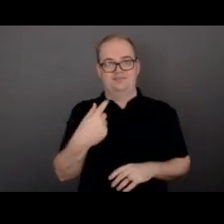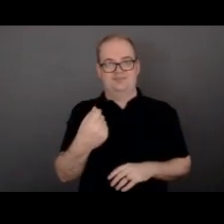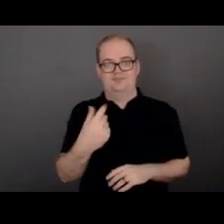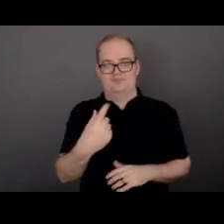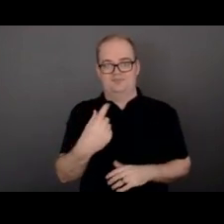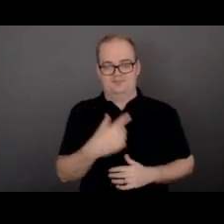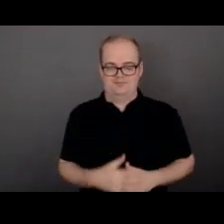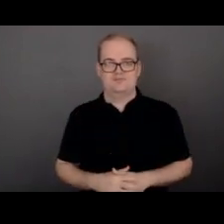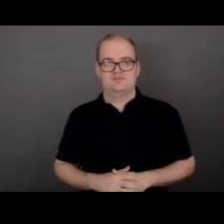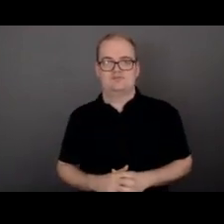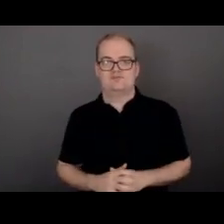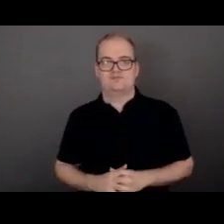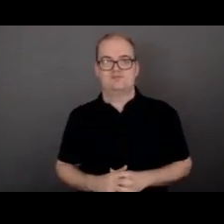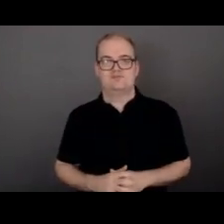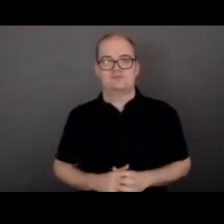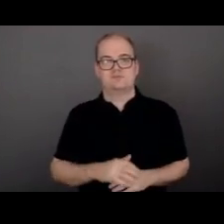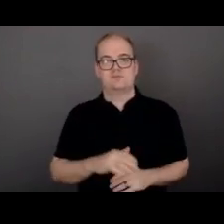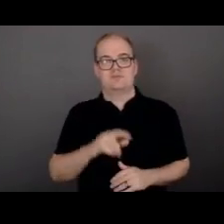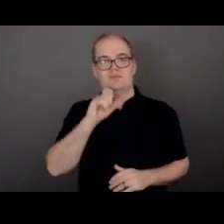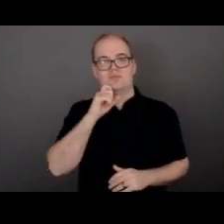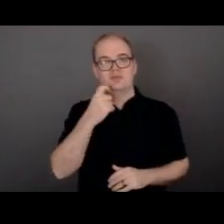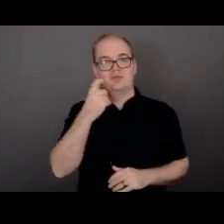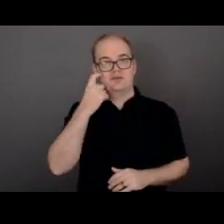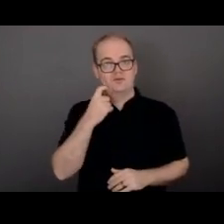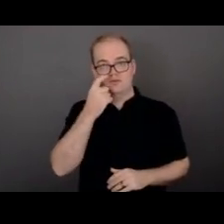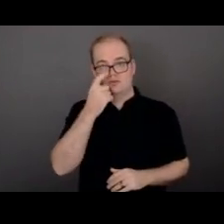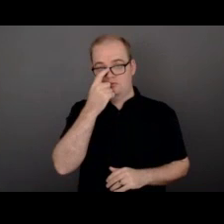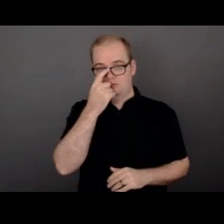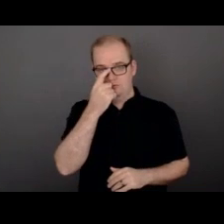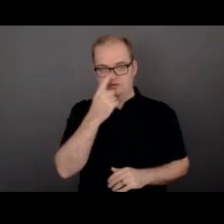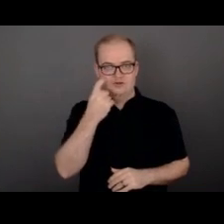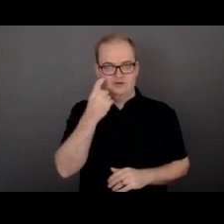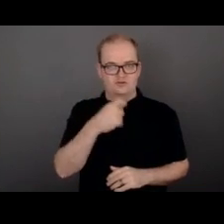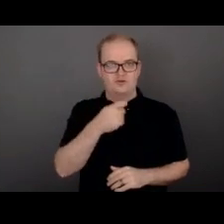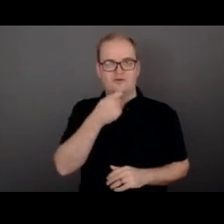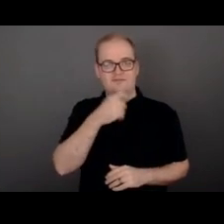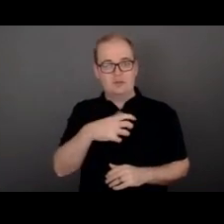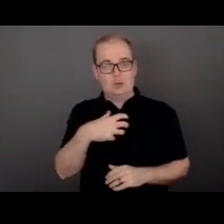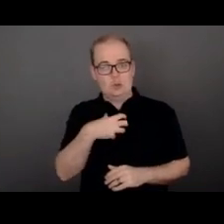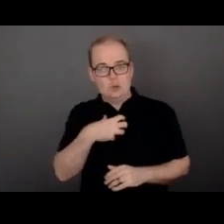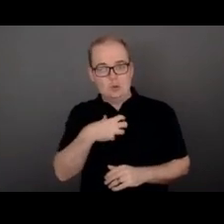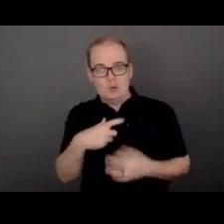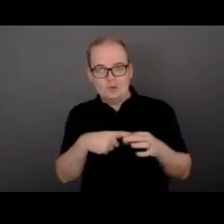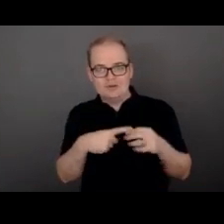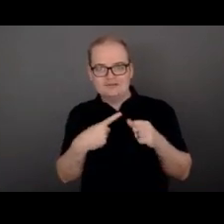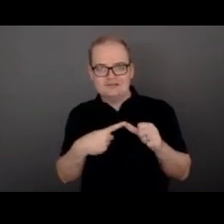So we might try and get through a couple more before we go. Yeah.